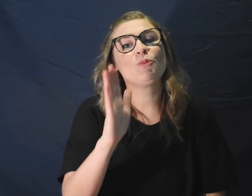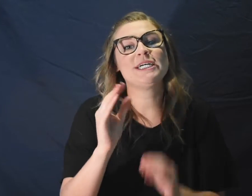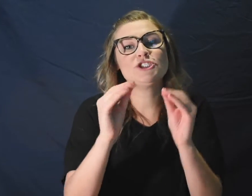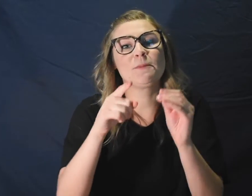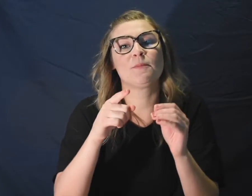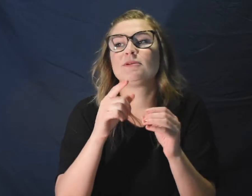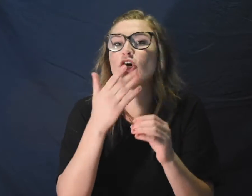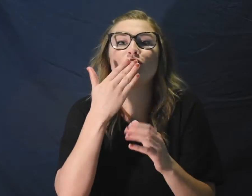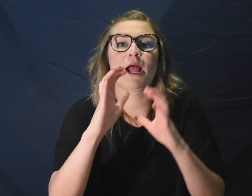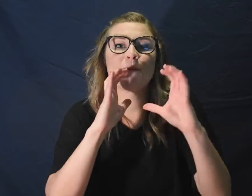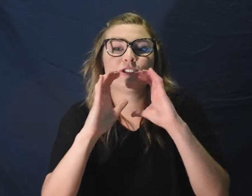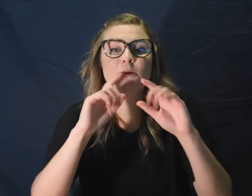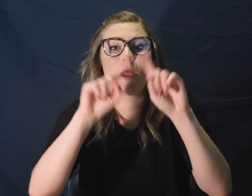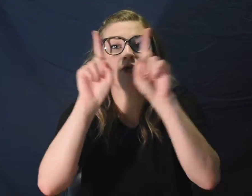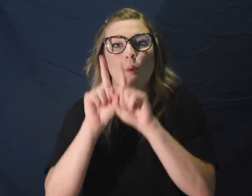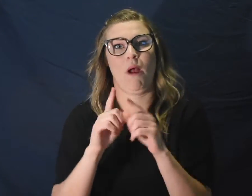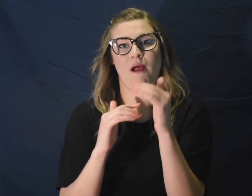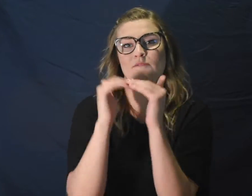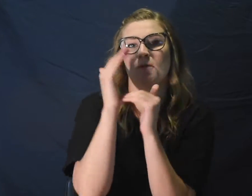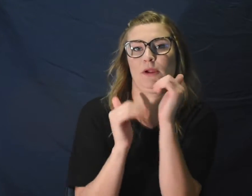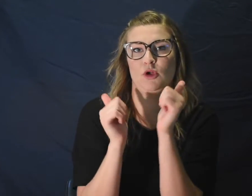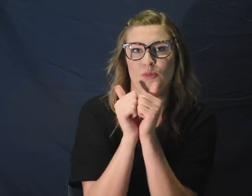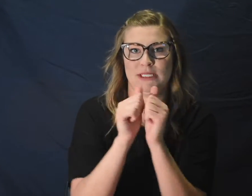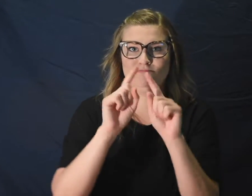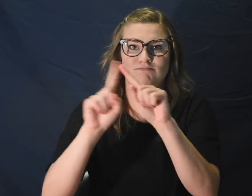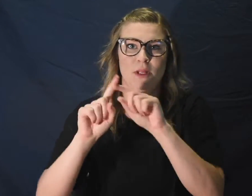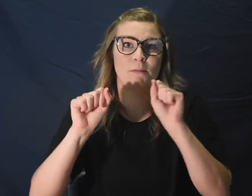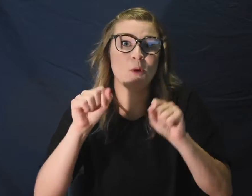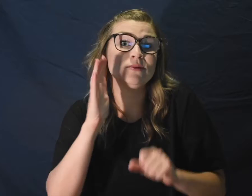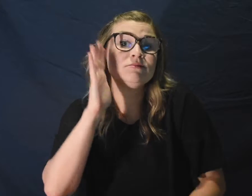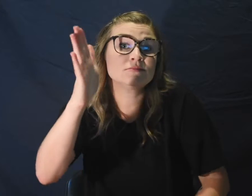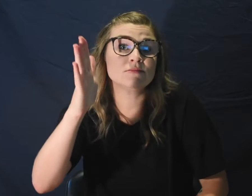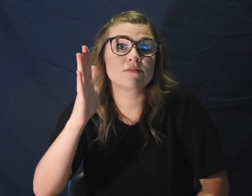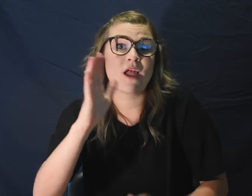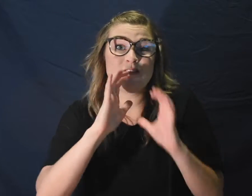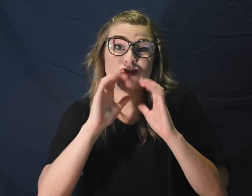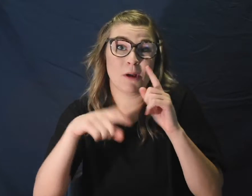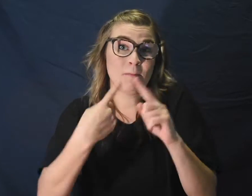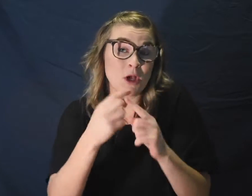because you will teach them good communication but also being able to be comfortable talking